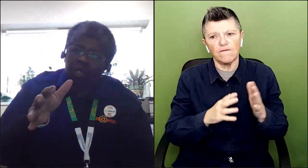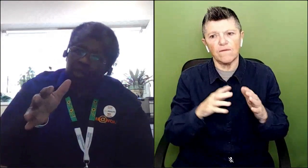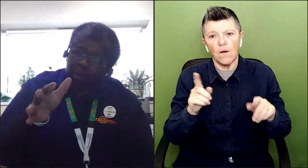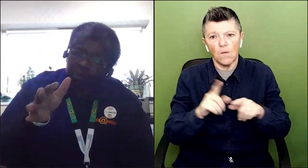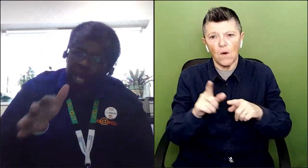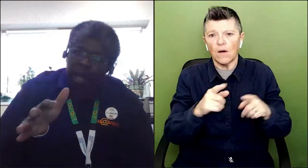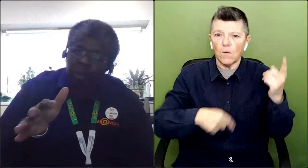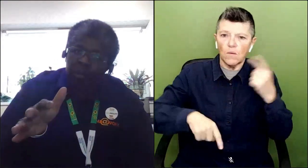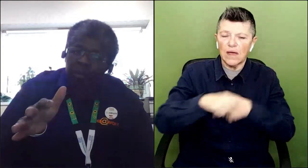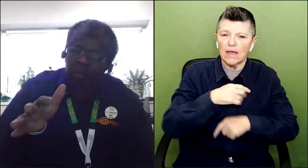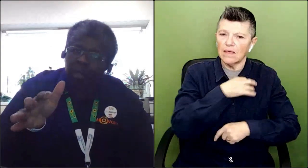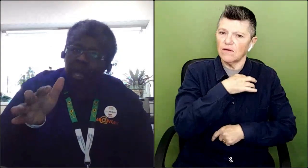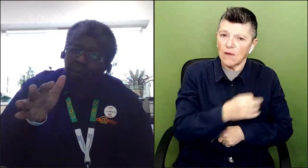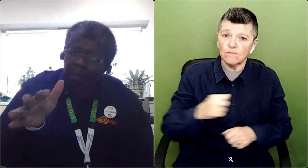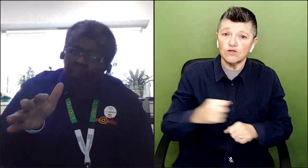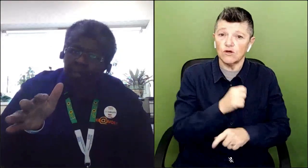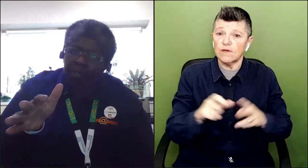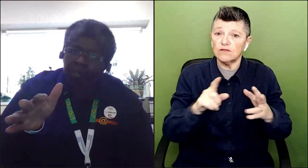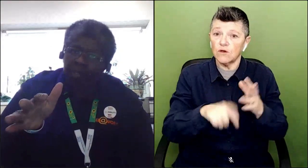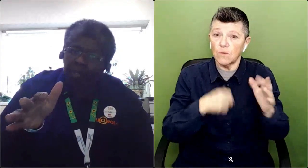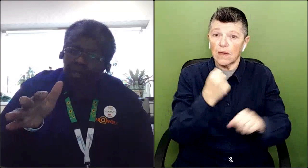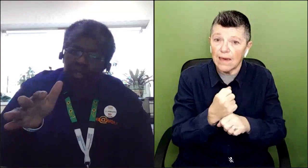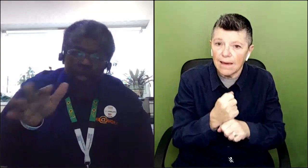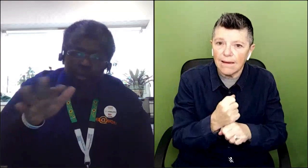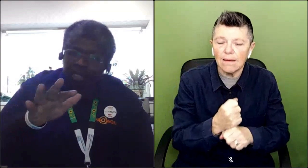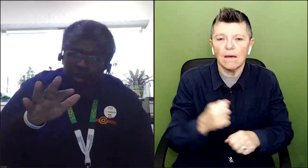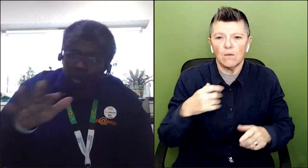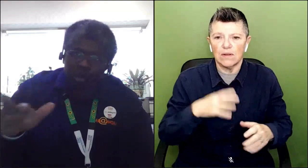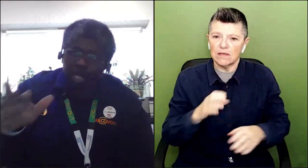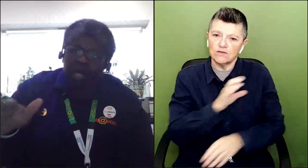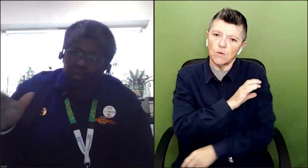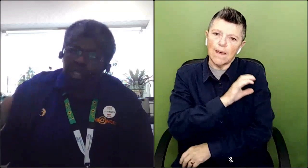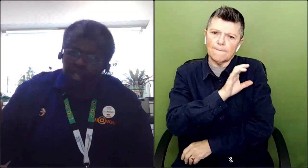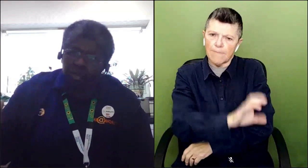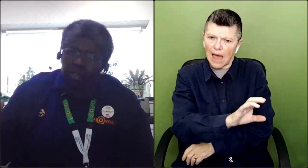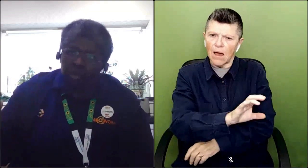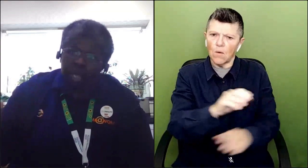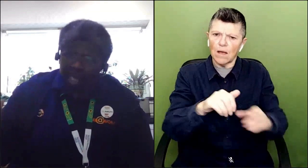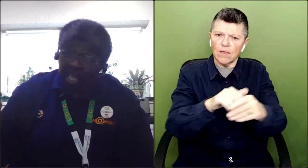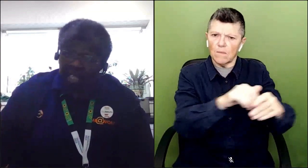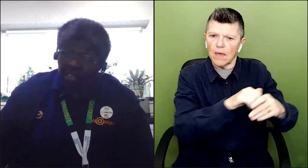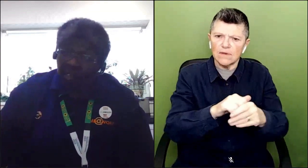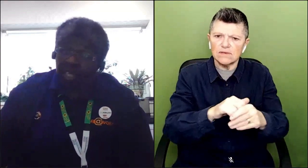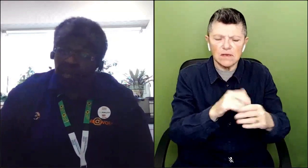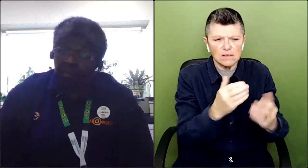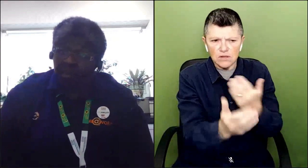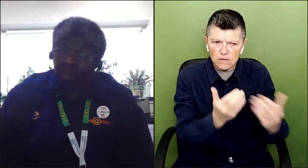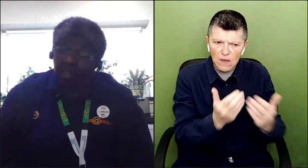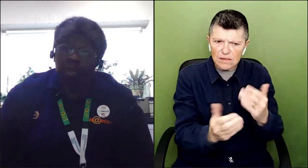We need to empower our members that no matter what they bring to us we're there to defend